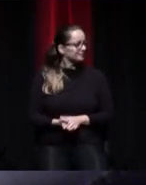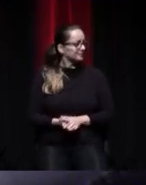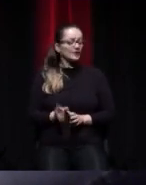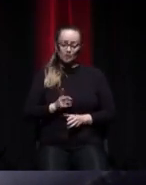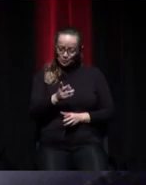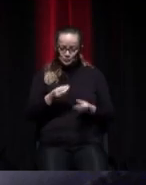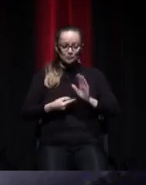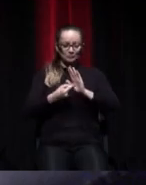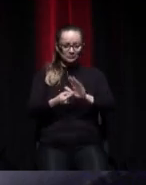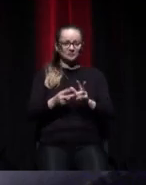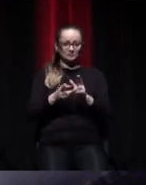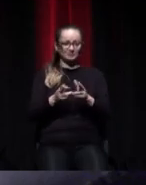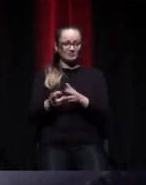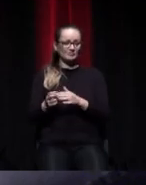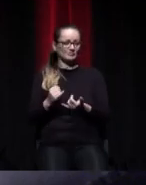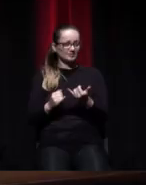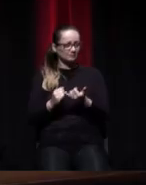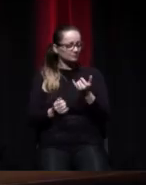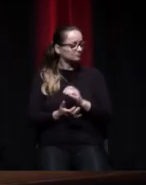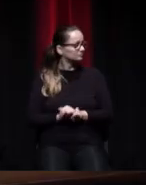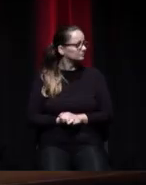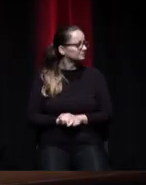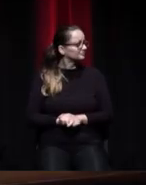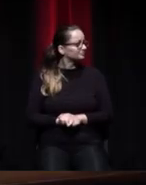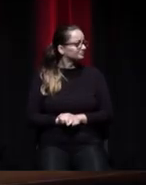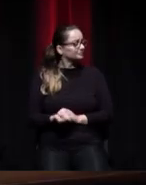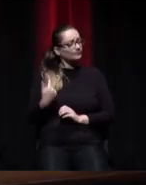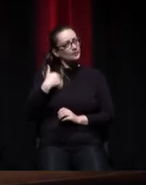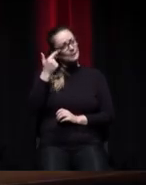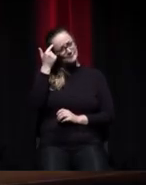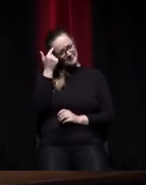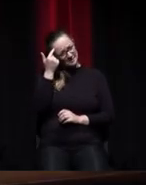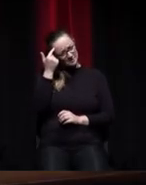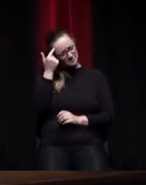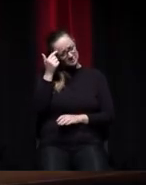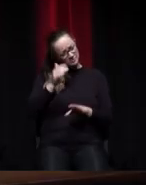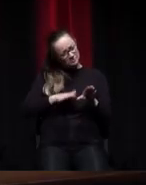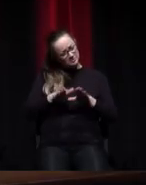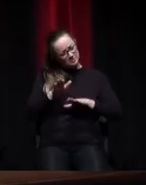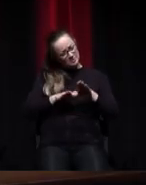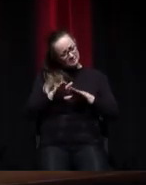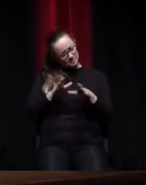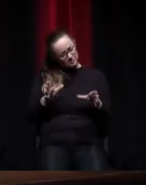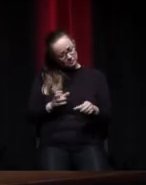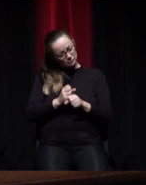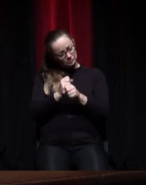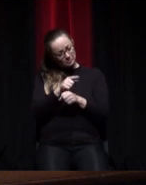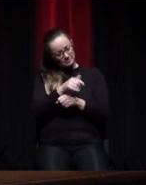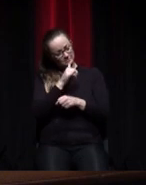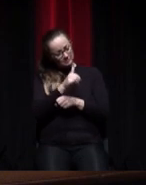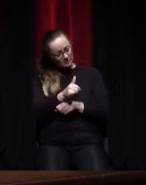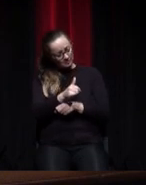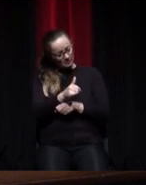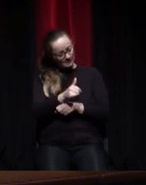I wonder that maybe that that you're saying could be joined to what Eugênio's just said